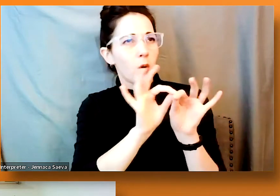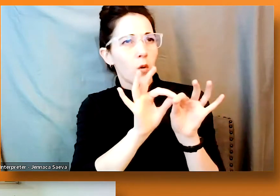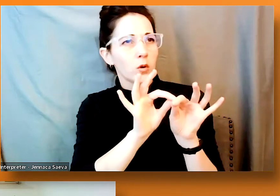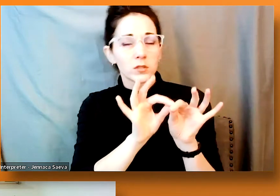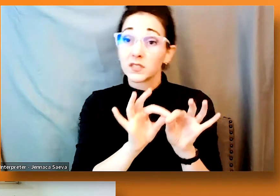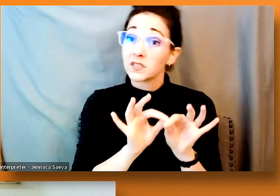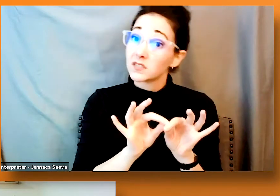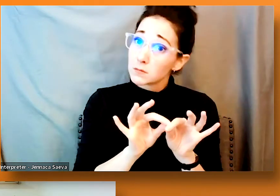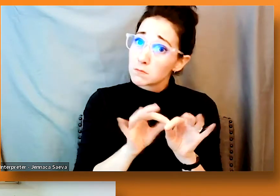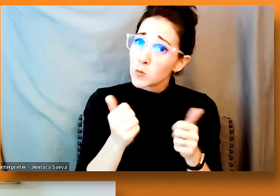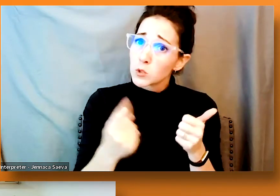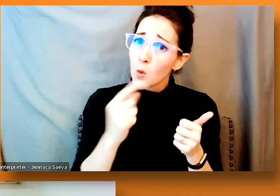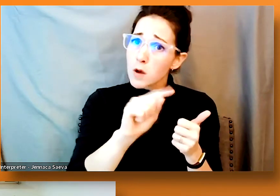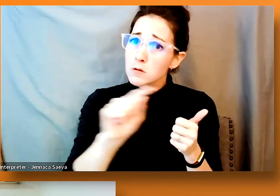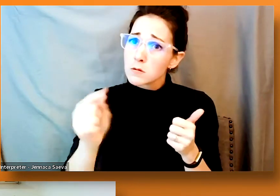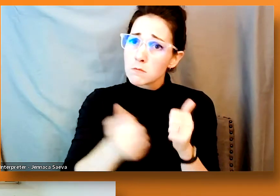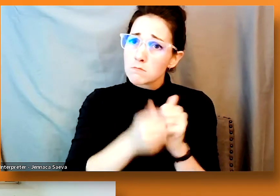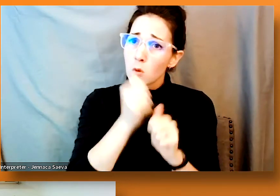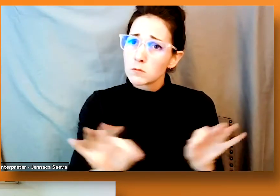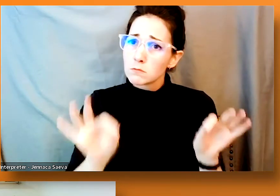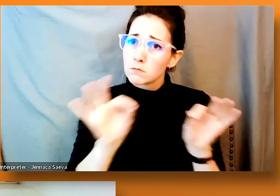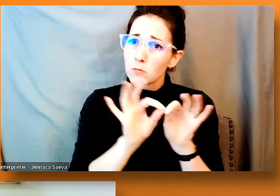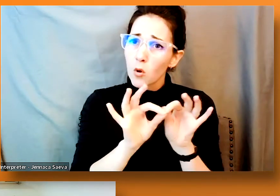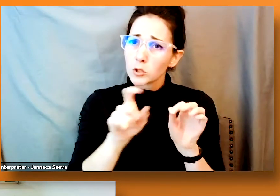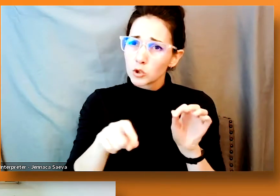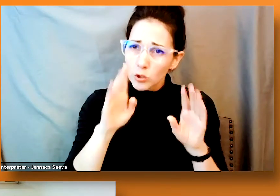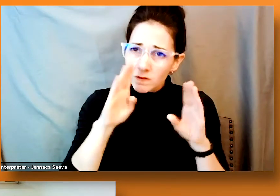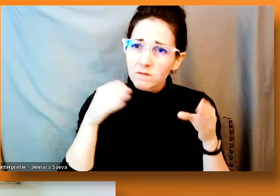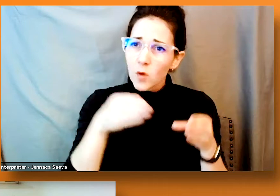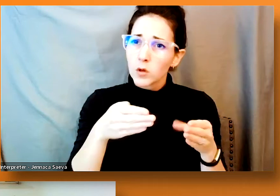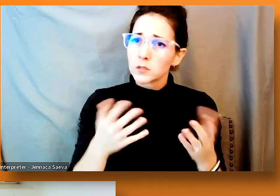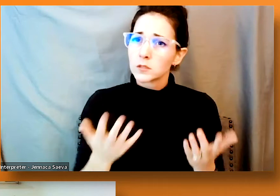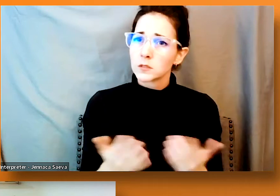what are the most important things I should look at?"